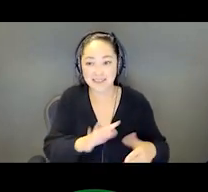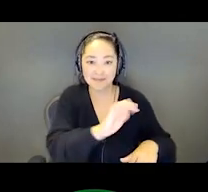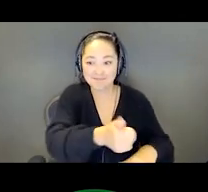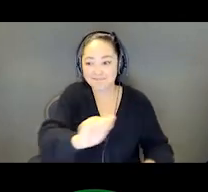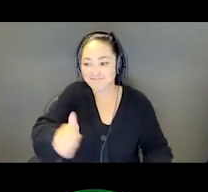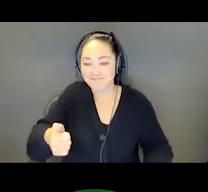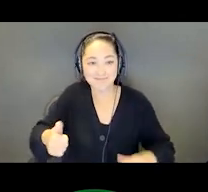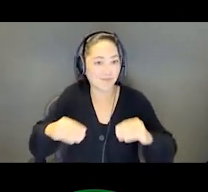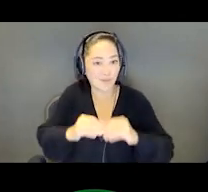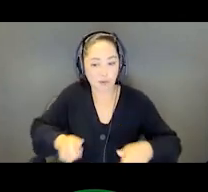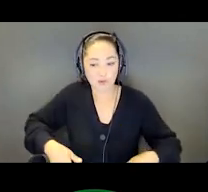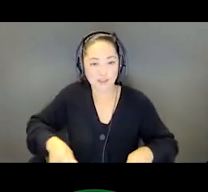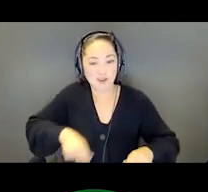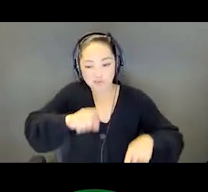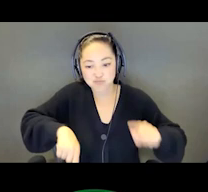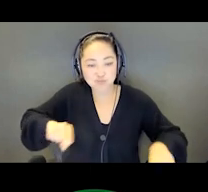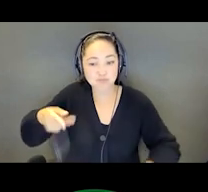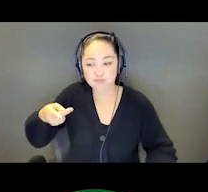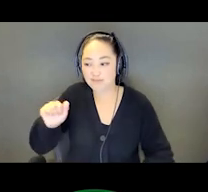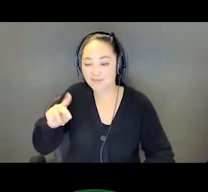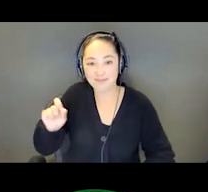in all sorts of parks.